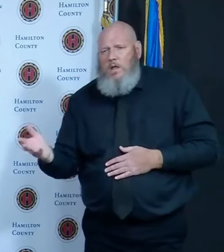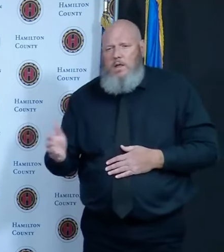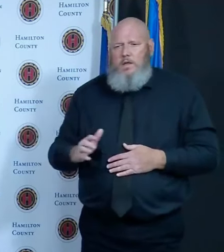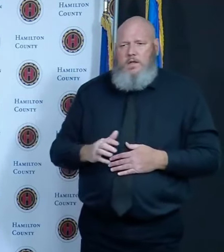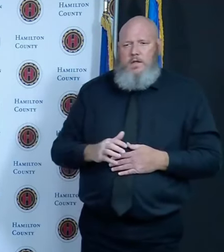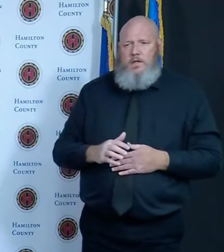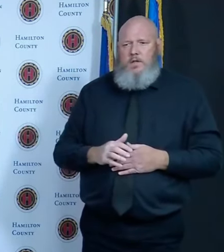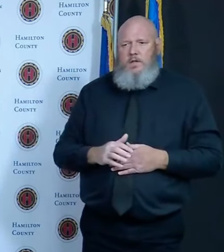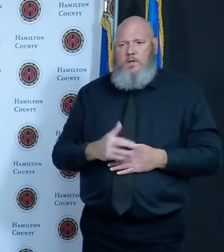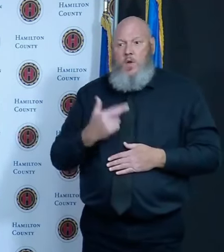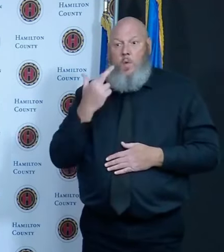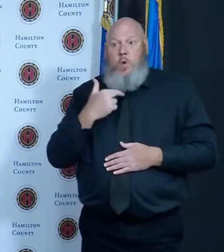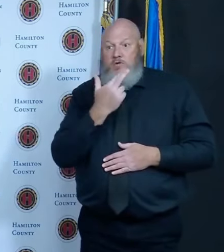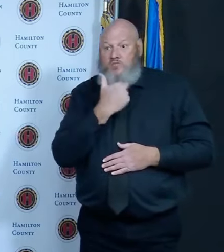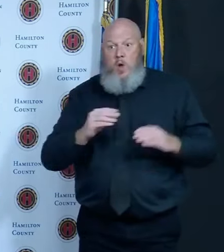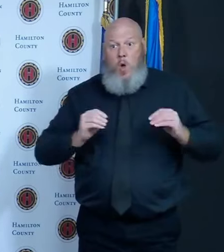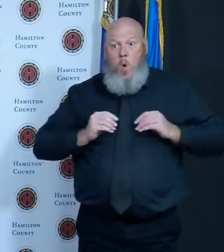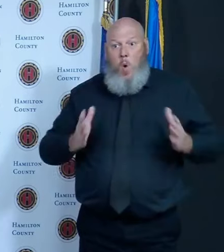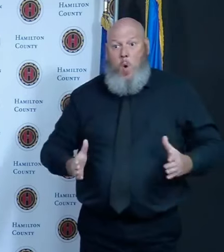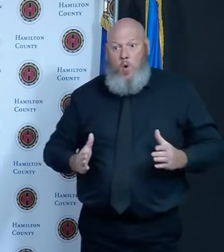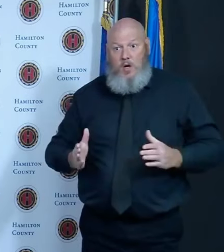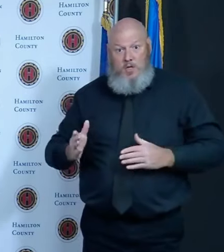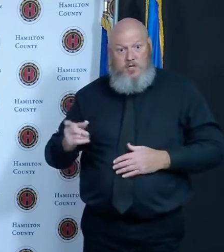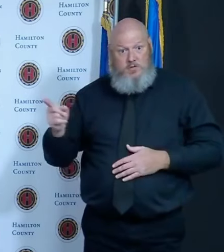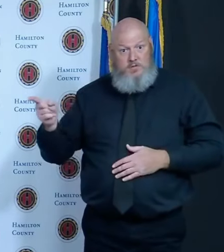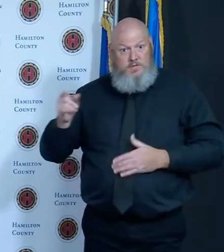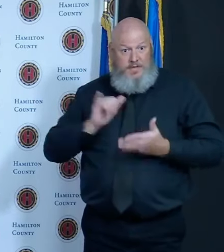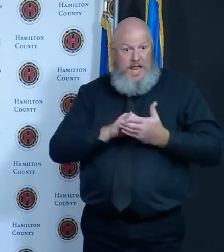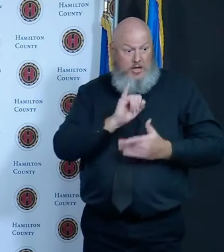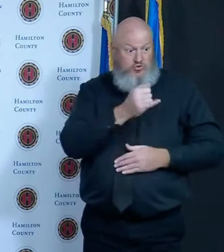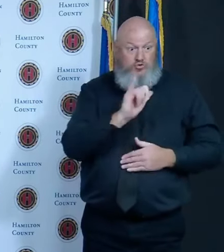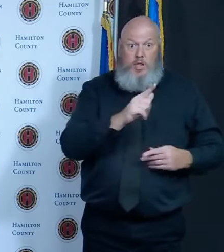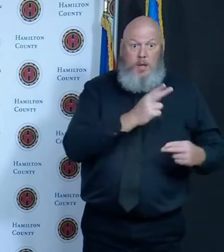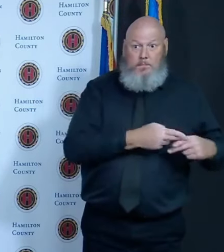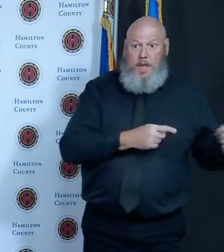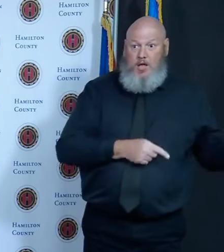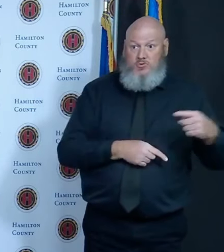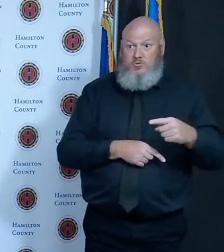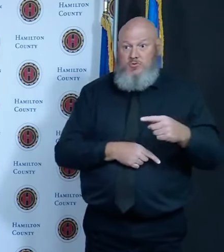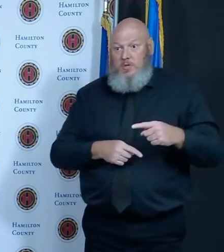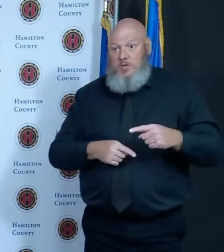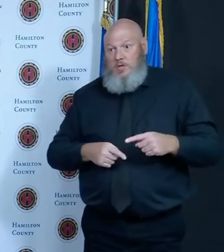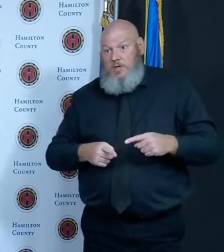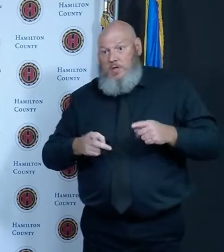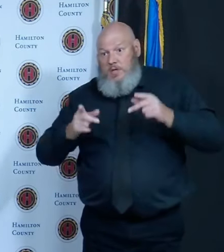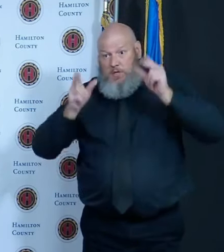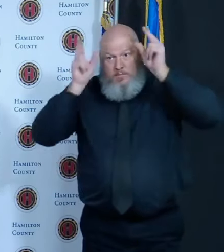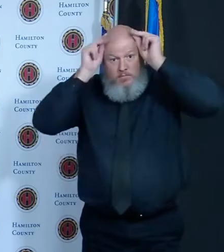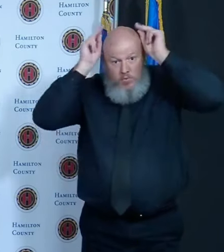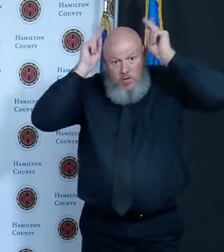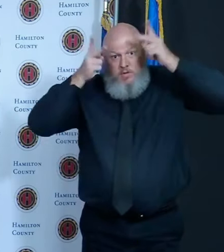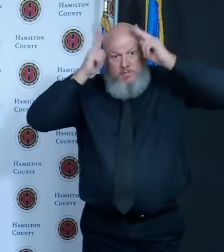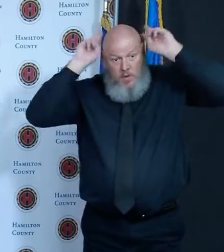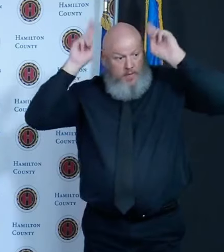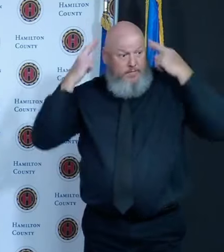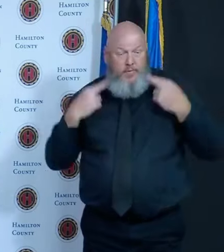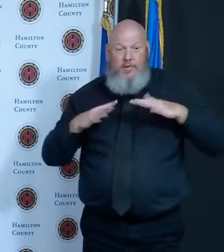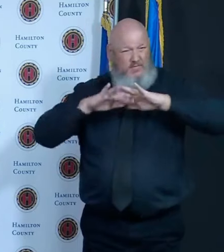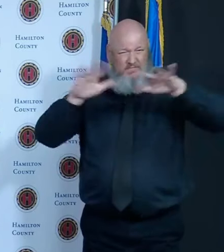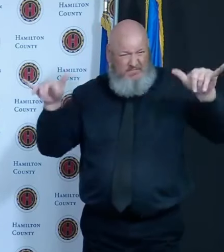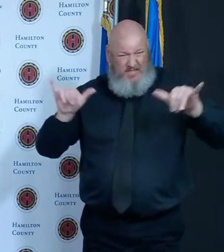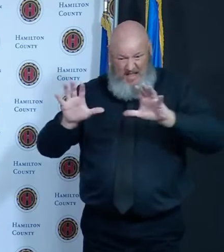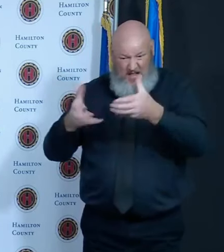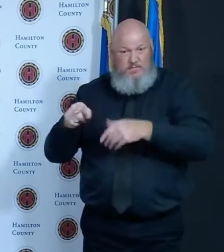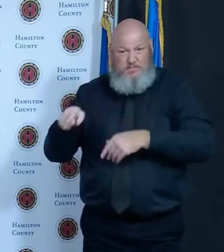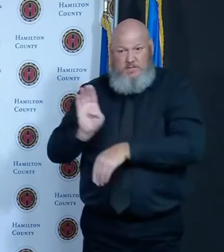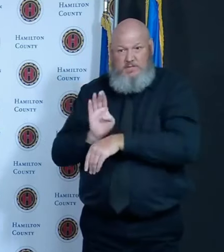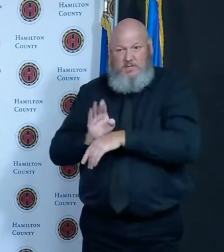also barbers and beauticians are going absolutely crazy because they you know